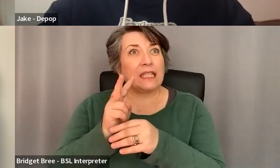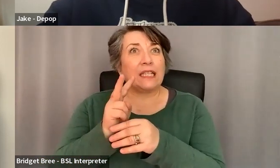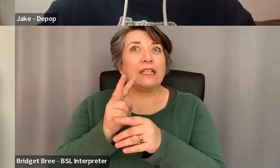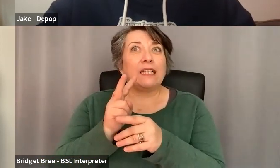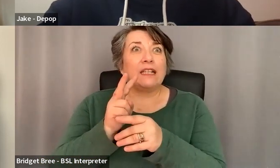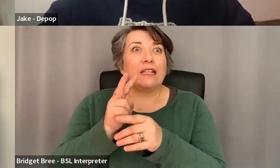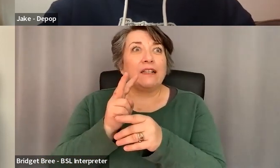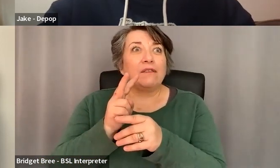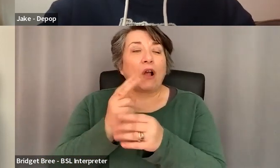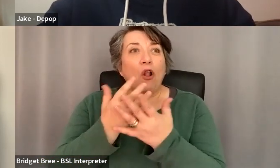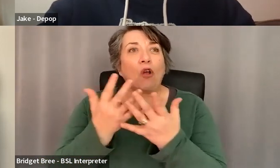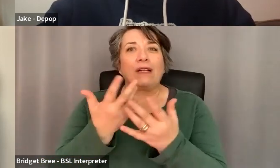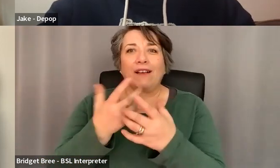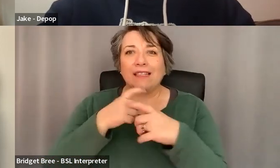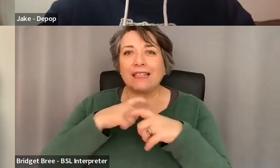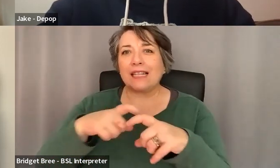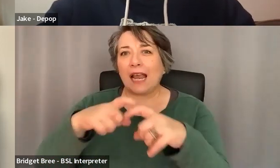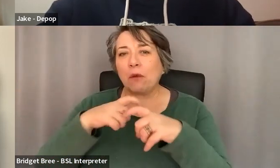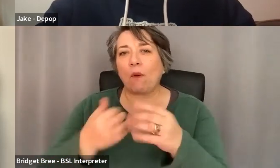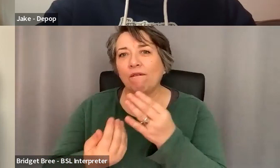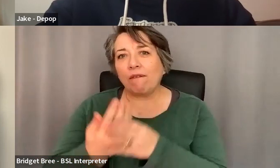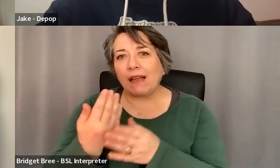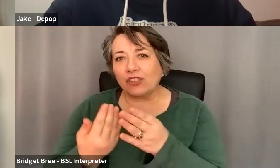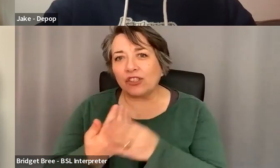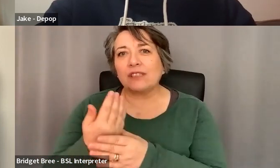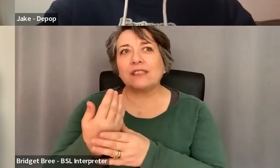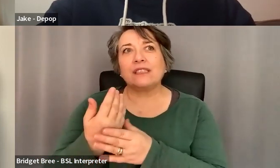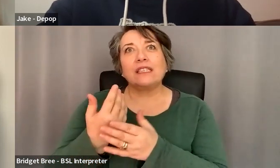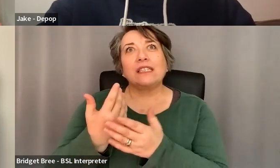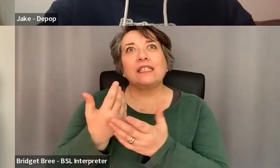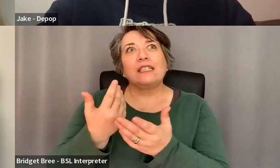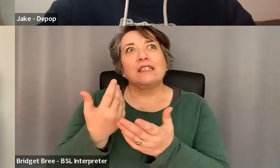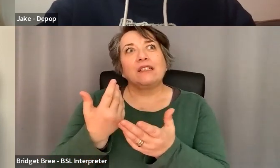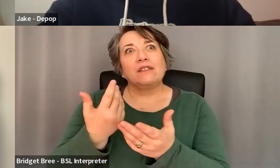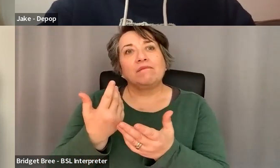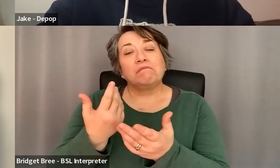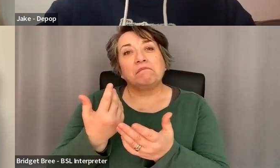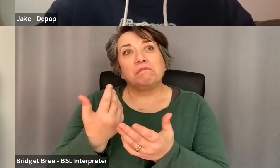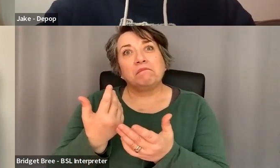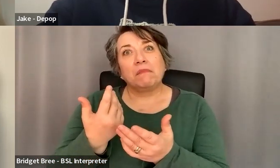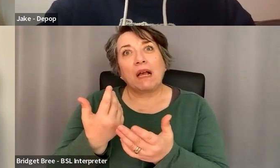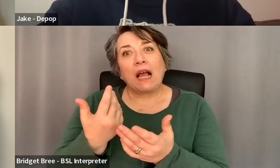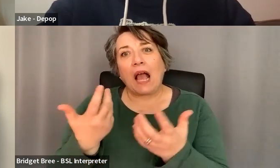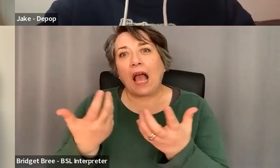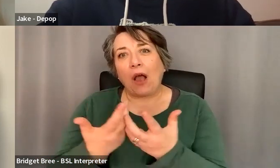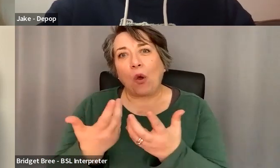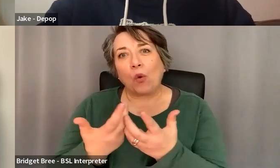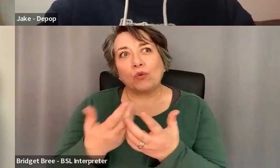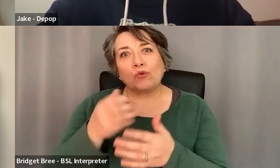From what you is are said in the intro, that's a big part of what you do. Sustainable element, you know, with people like that, the way people shop, I guess, and the way people think about fashion.